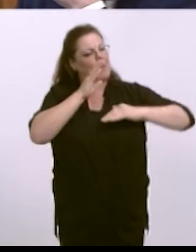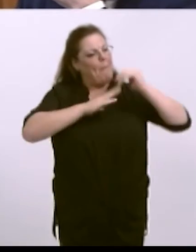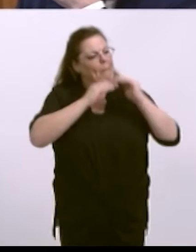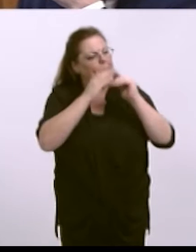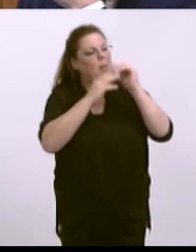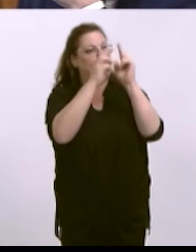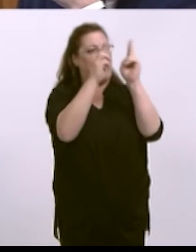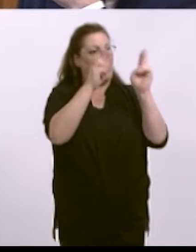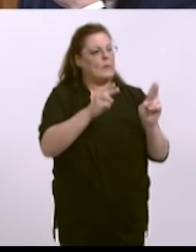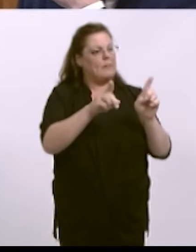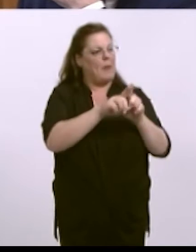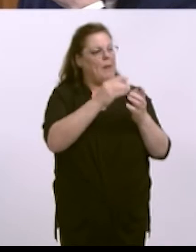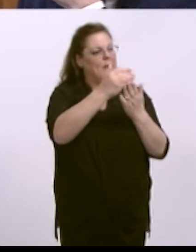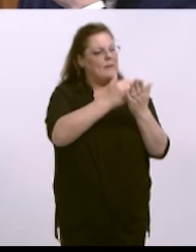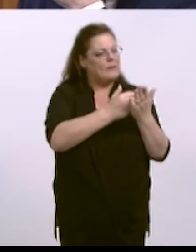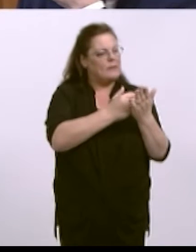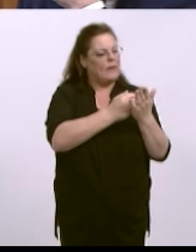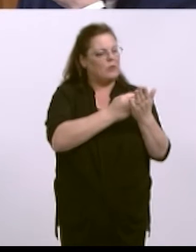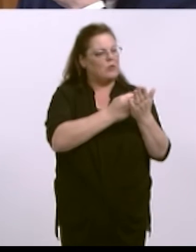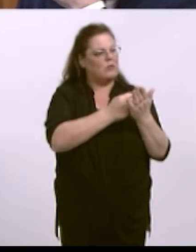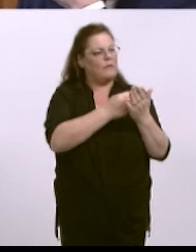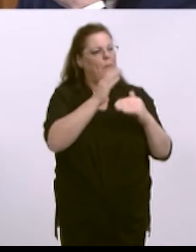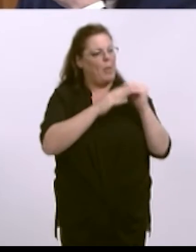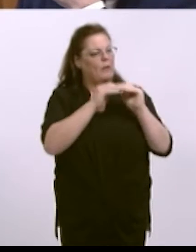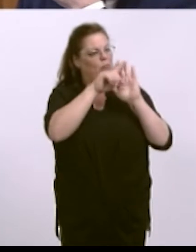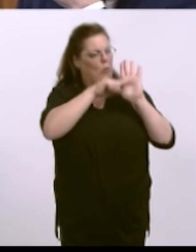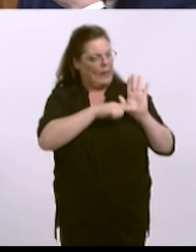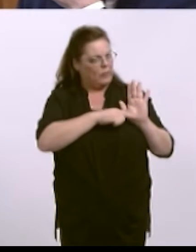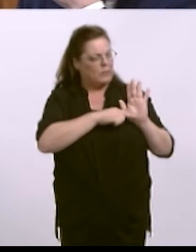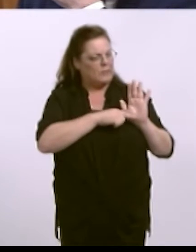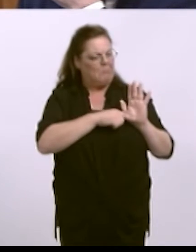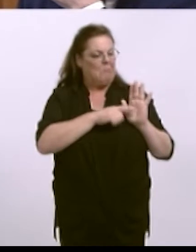more likely through section 106 agreements, to put in place state-of-the-art connections